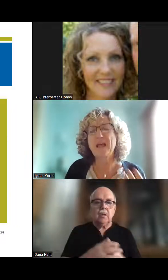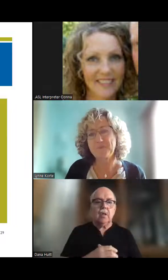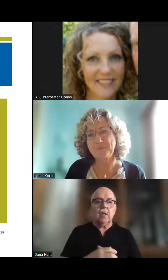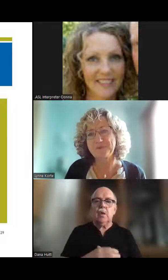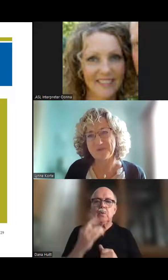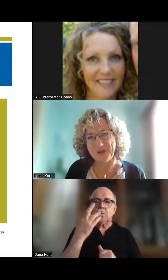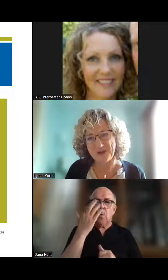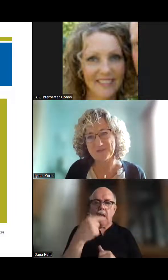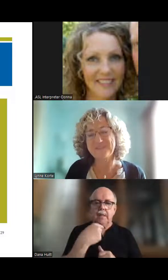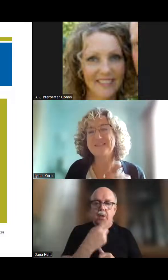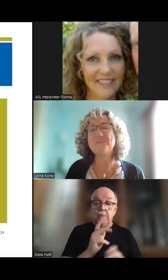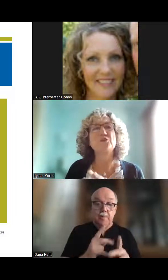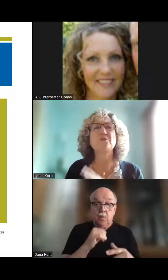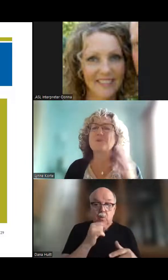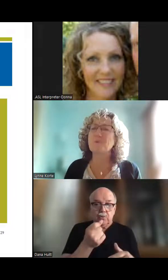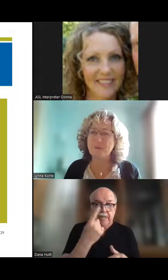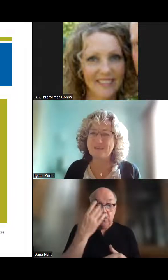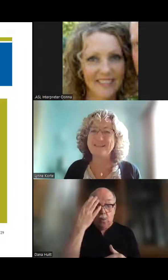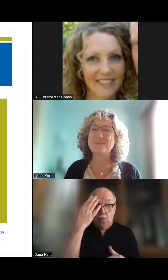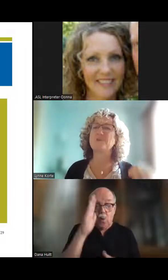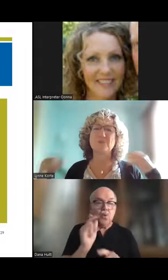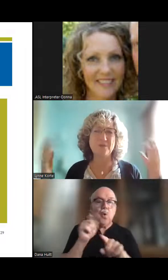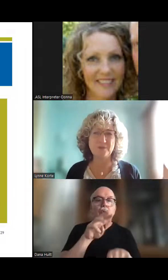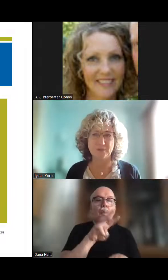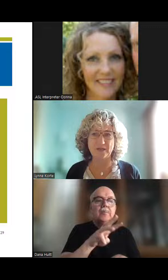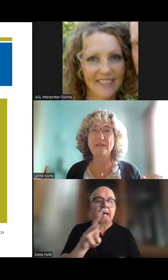home modifications that make your house safer for you to live in and assistive